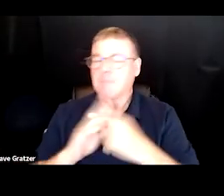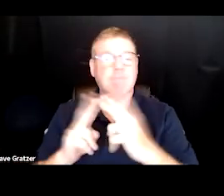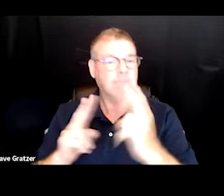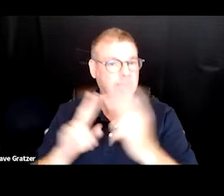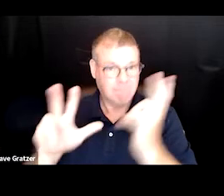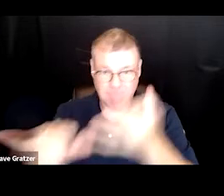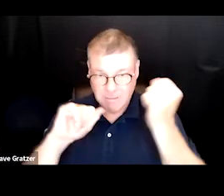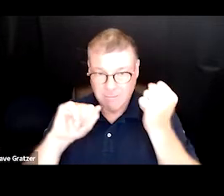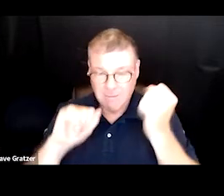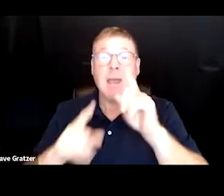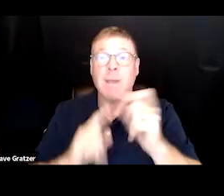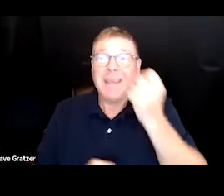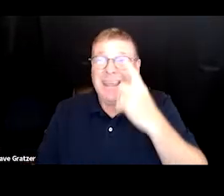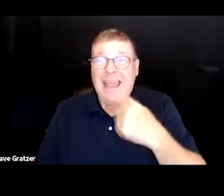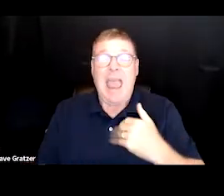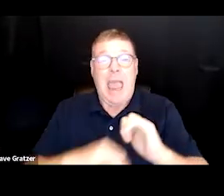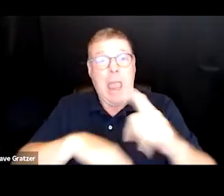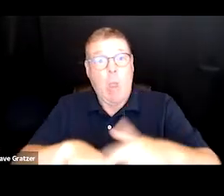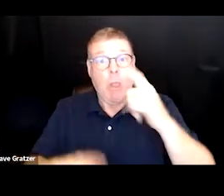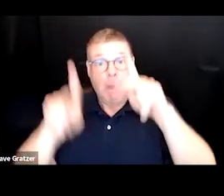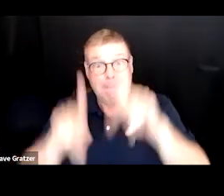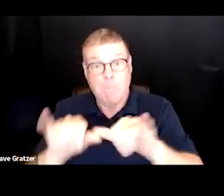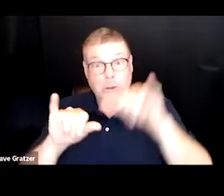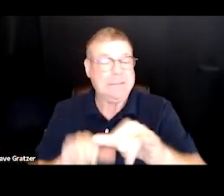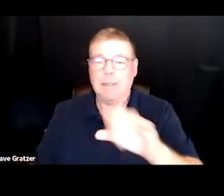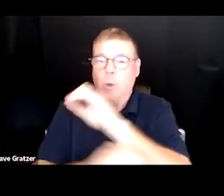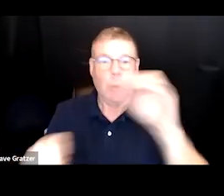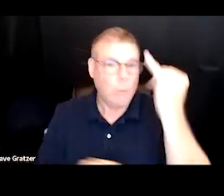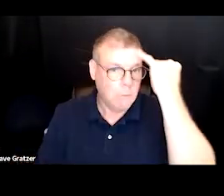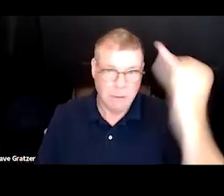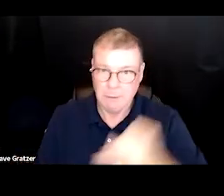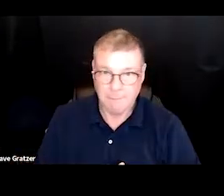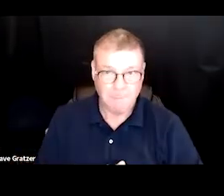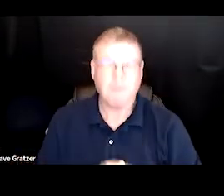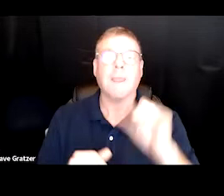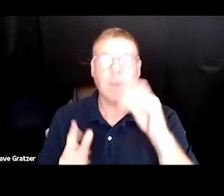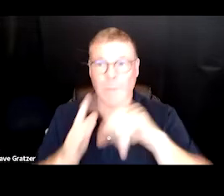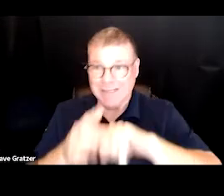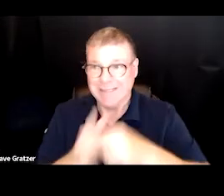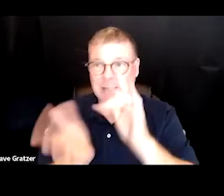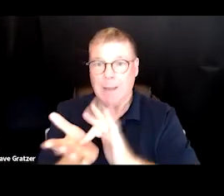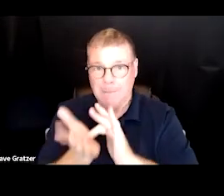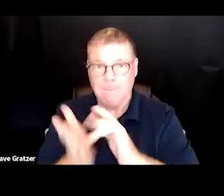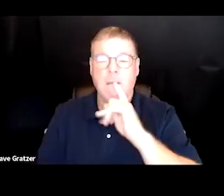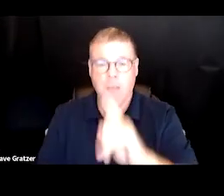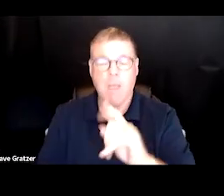We don't really have a good grasp of how long any specific person's going to remain here. So we start medication as soon as they're clinically qualified.